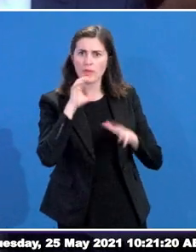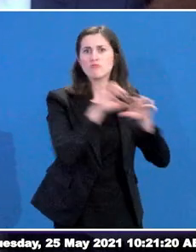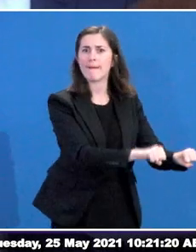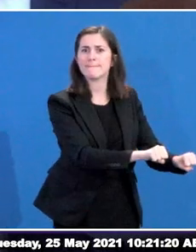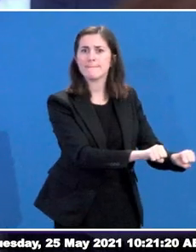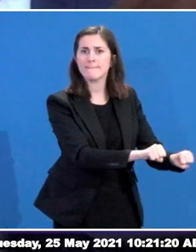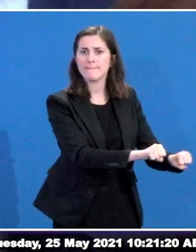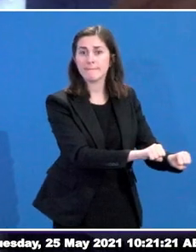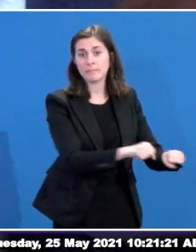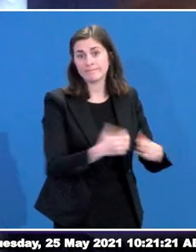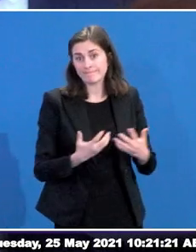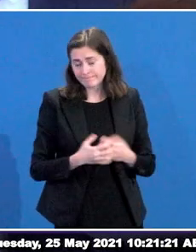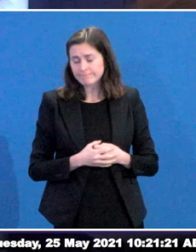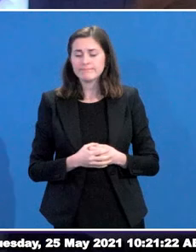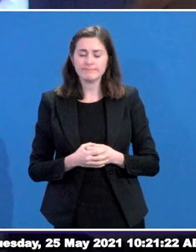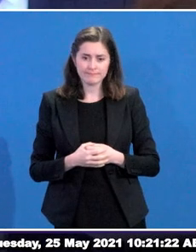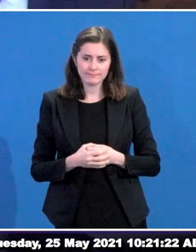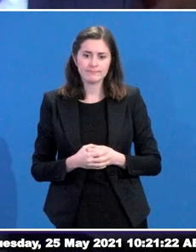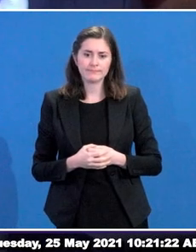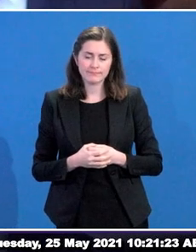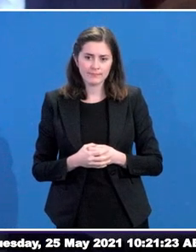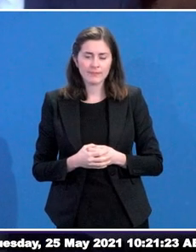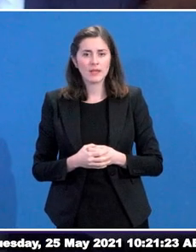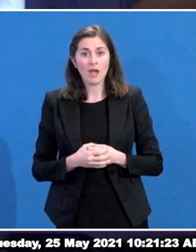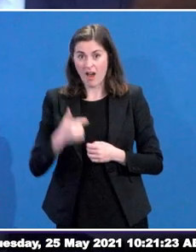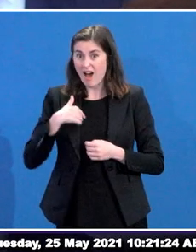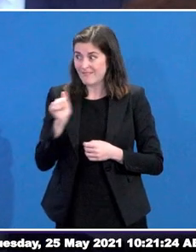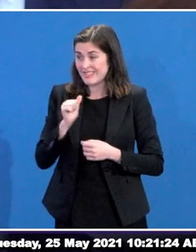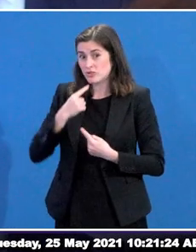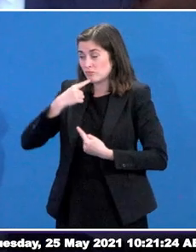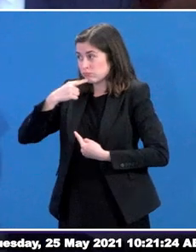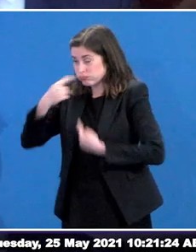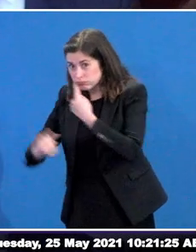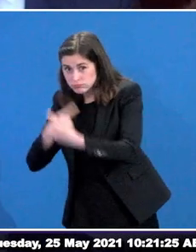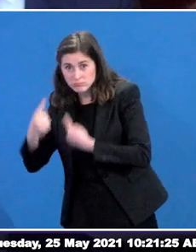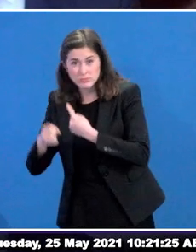And when I raised that particular incident with Jonathan Swain,